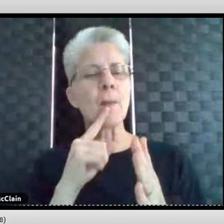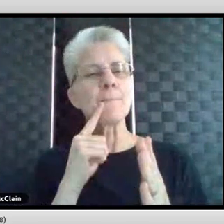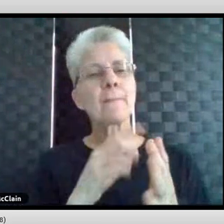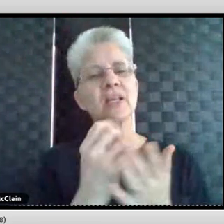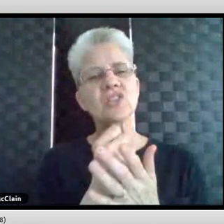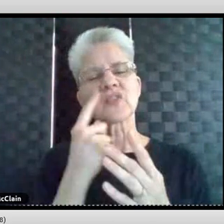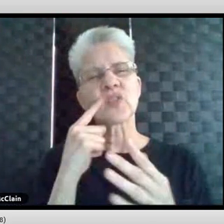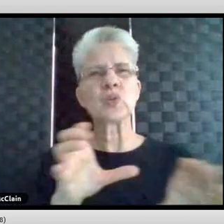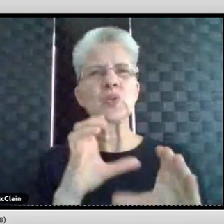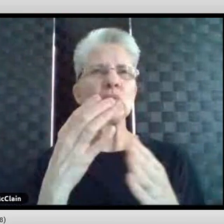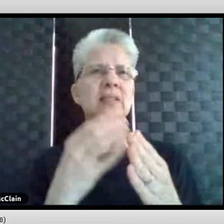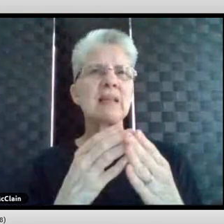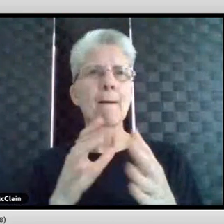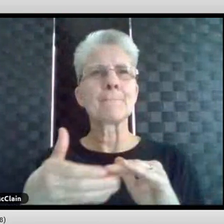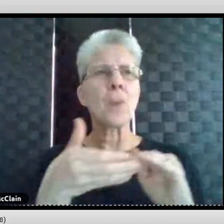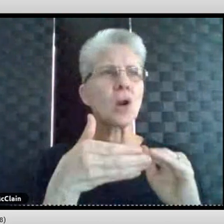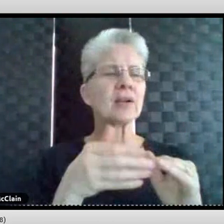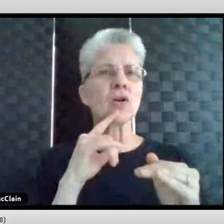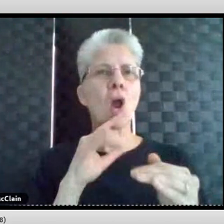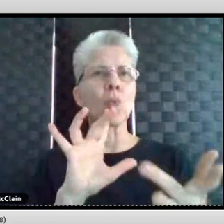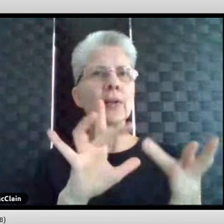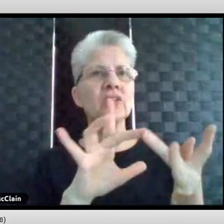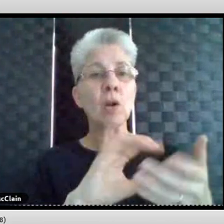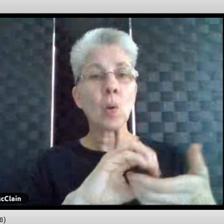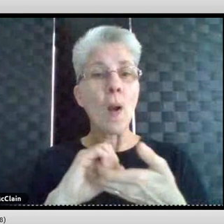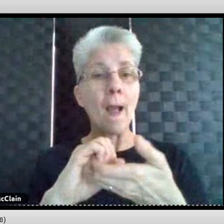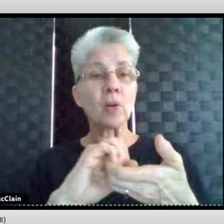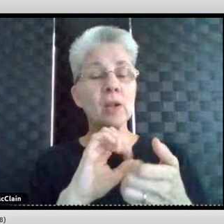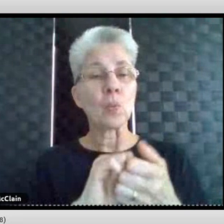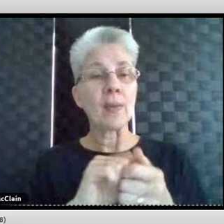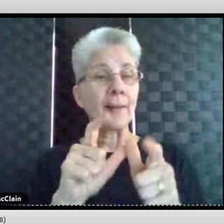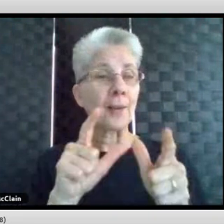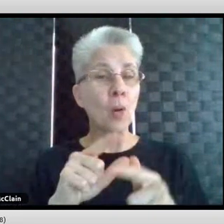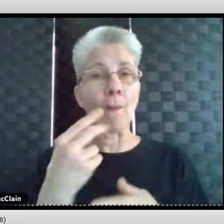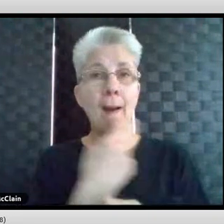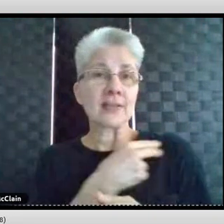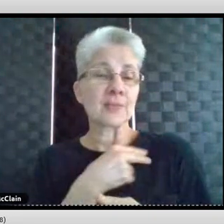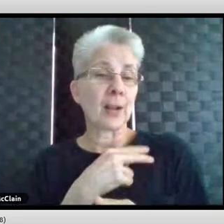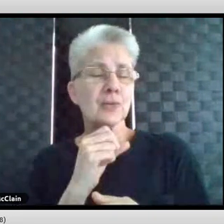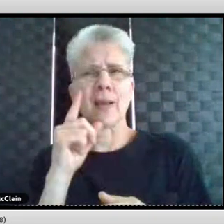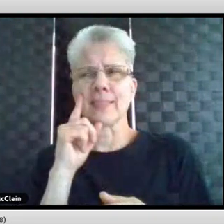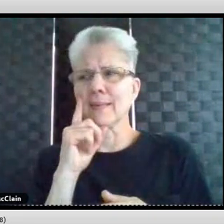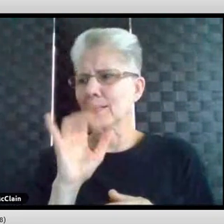to do some partnering or reaching out, collaborating, with local hospitals or -- I think it was George or Glen